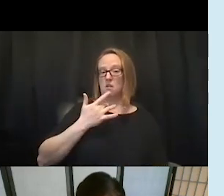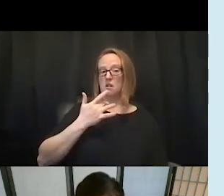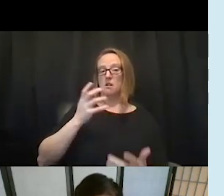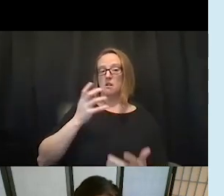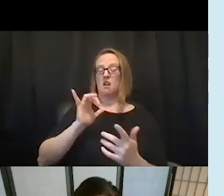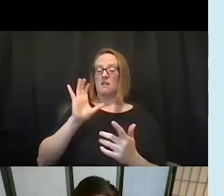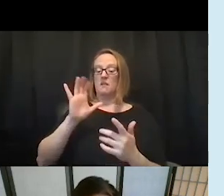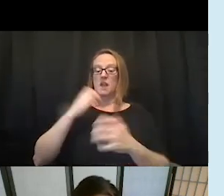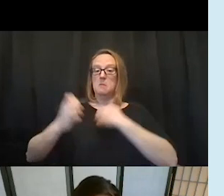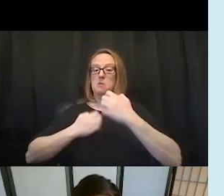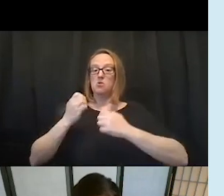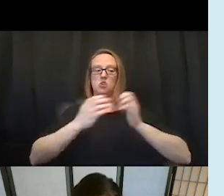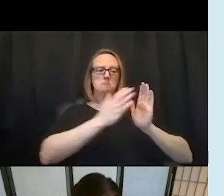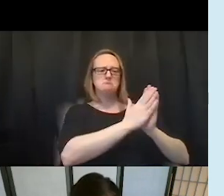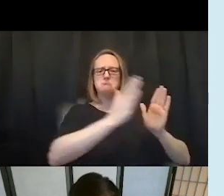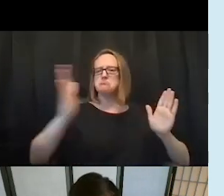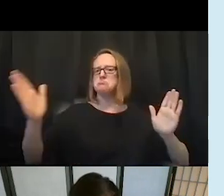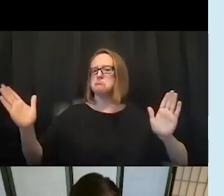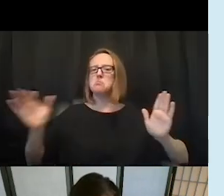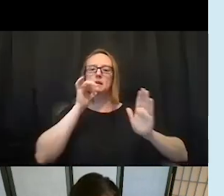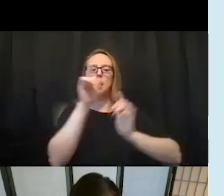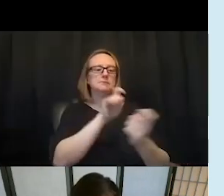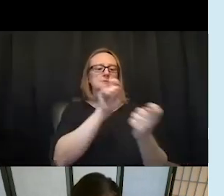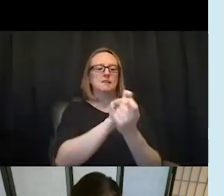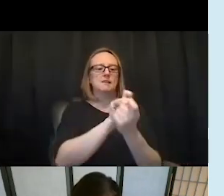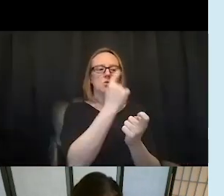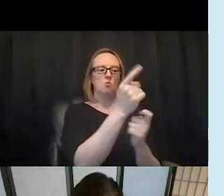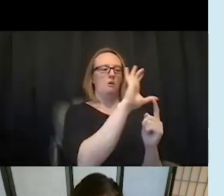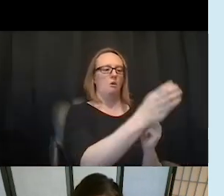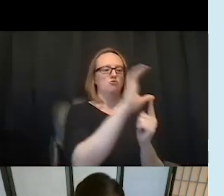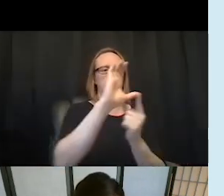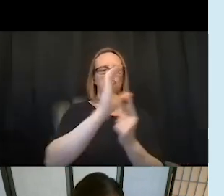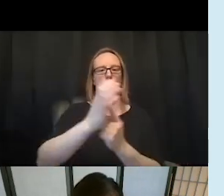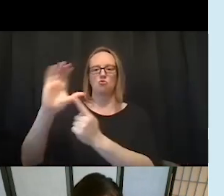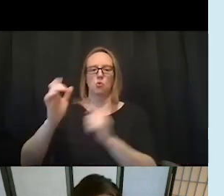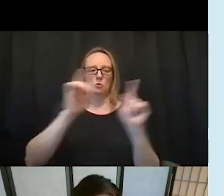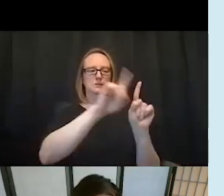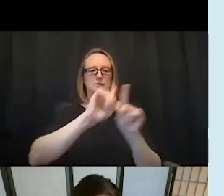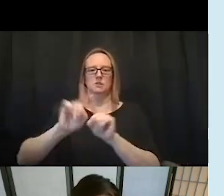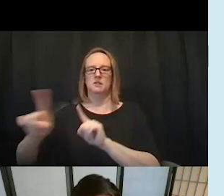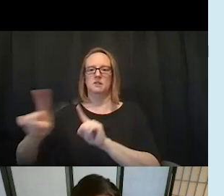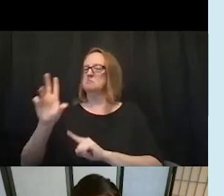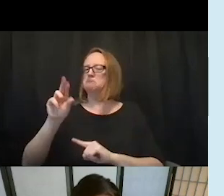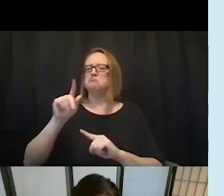a map of the way that people experience emotions in the body so there's a logic to it and there's